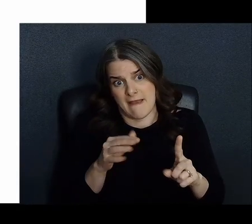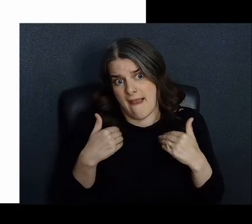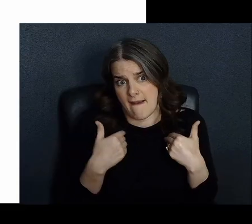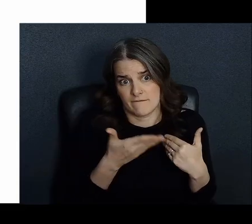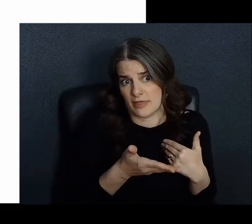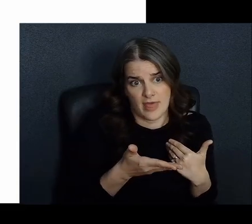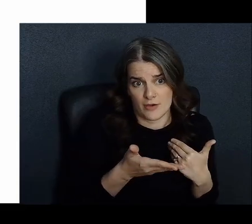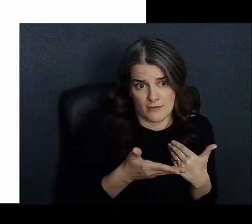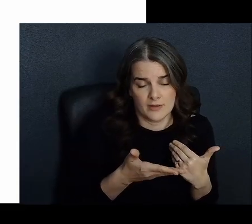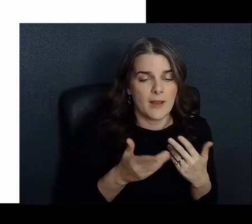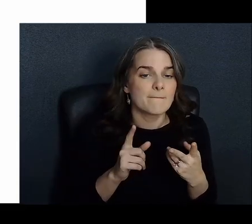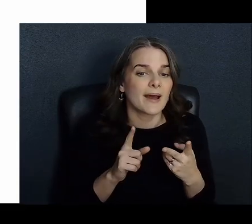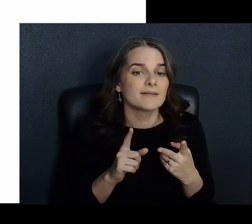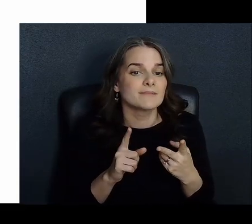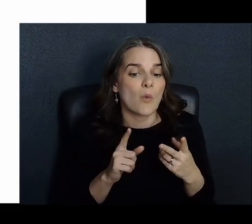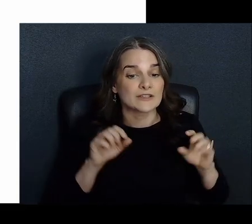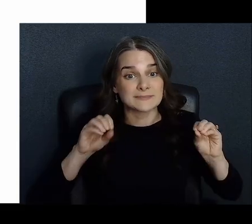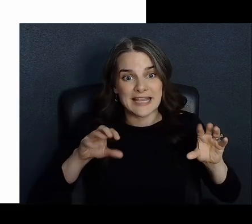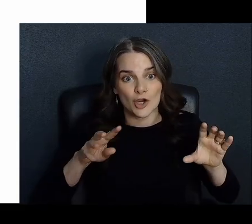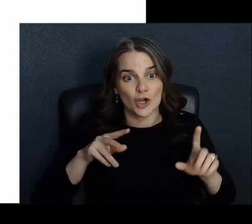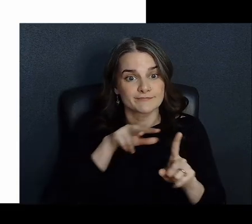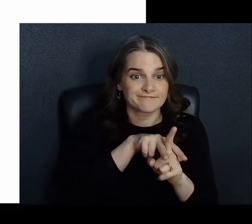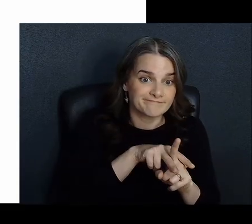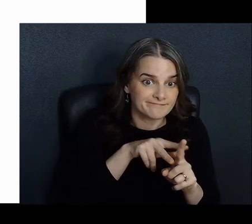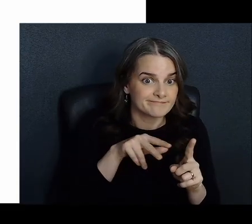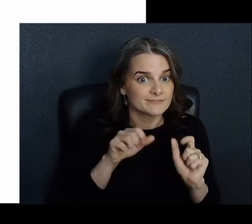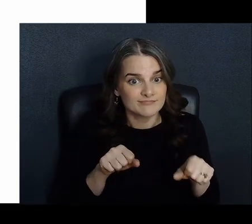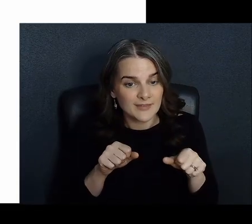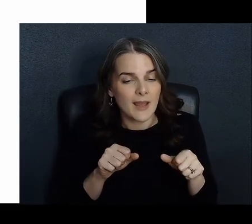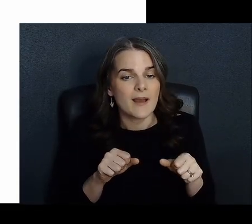But what you can do, though, and one of the recent advancements